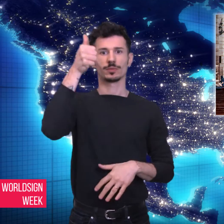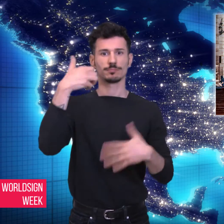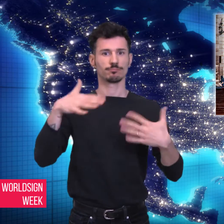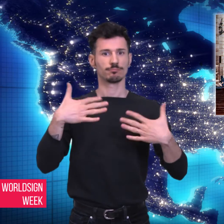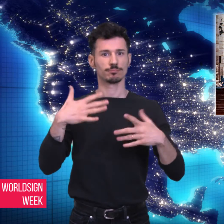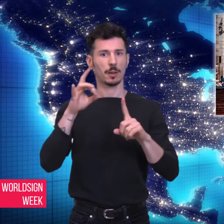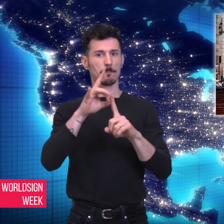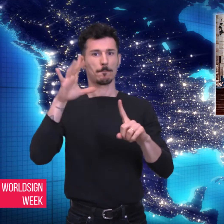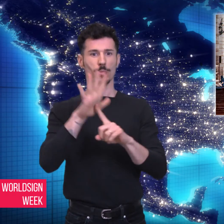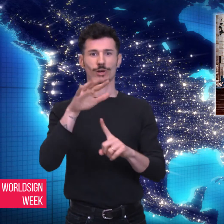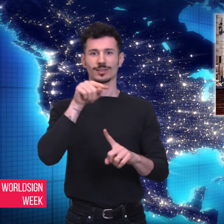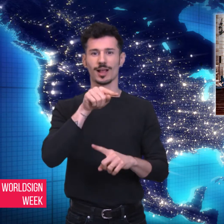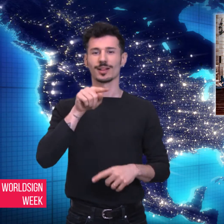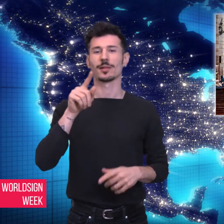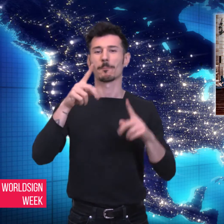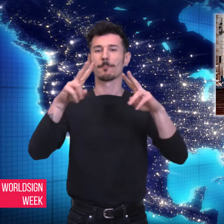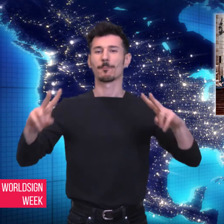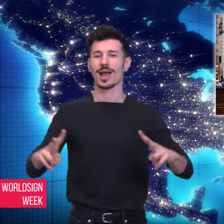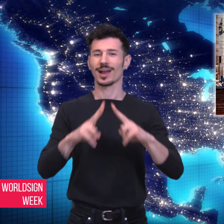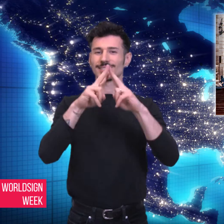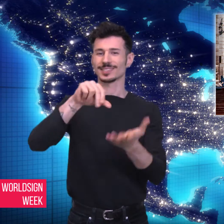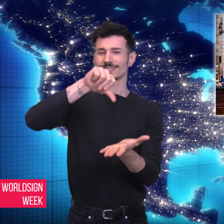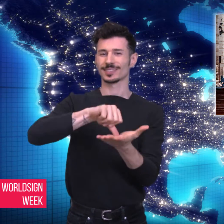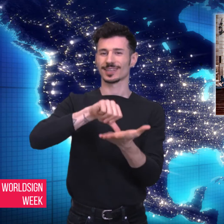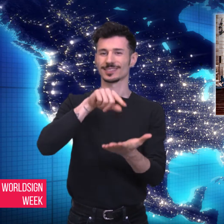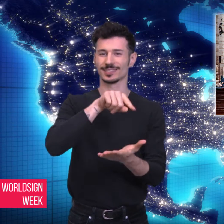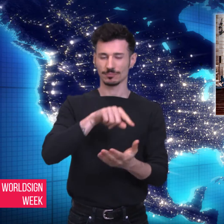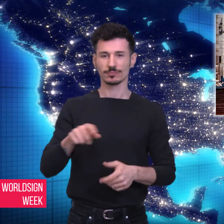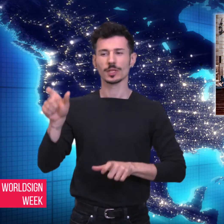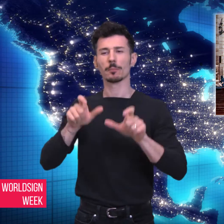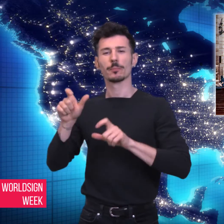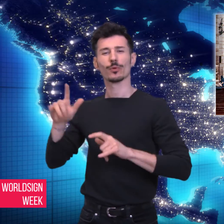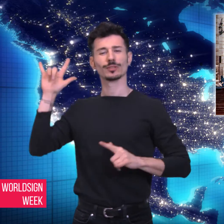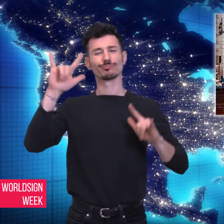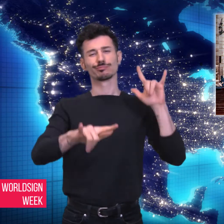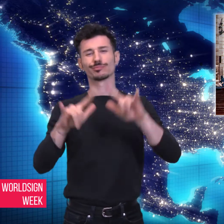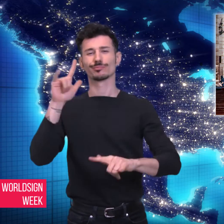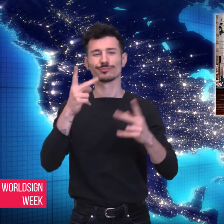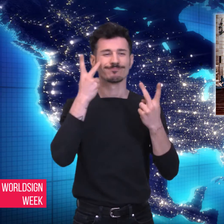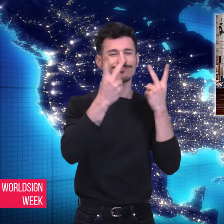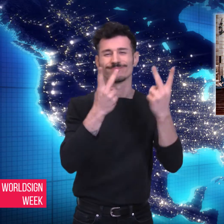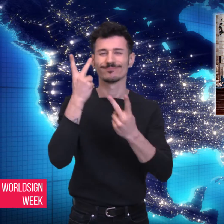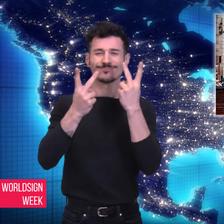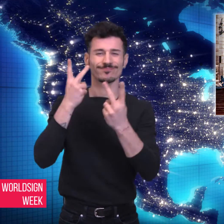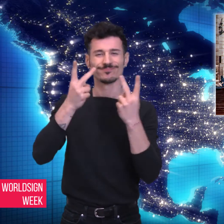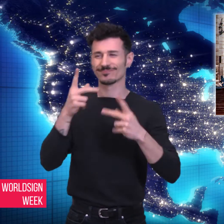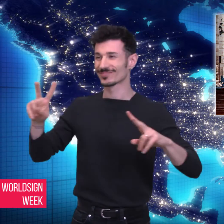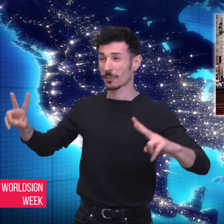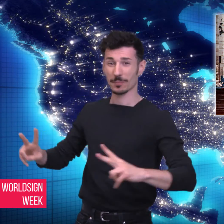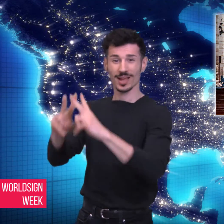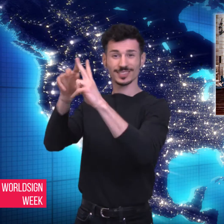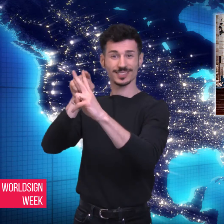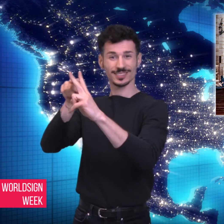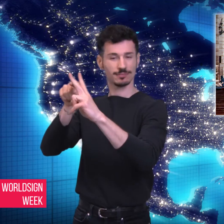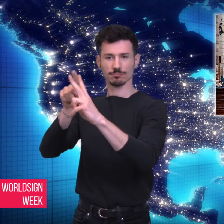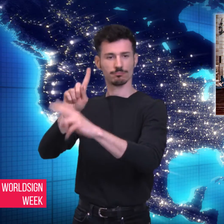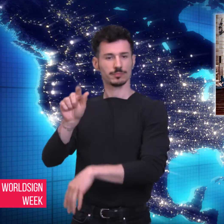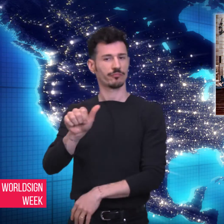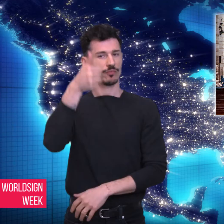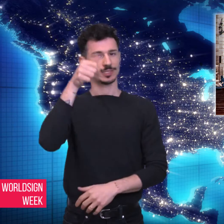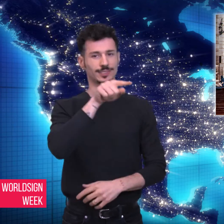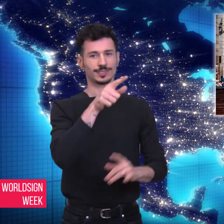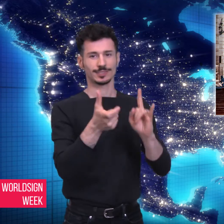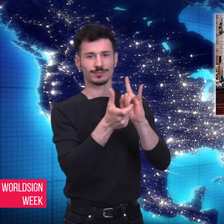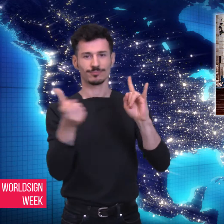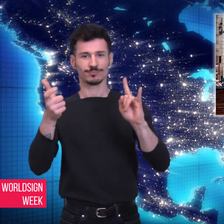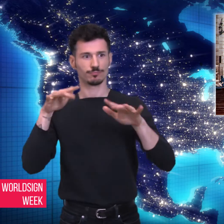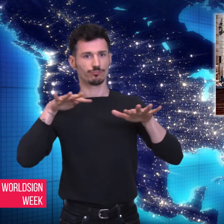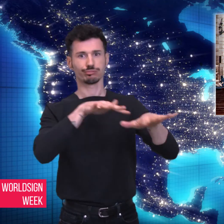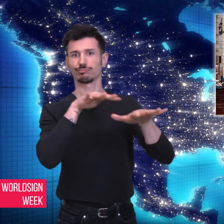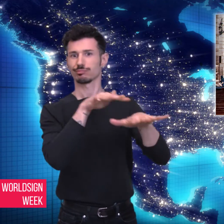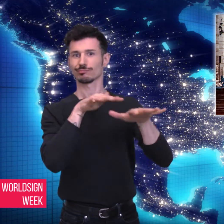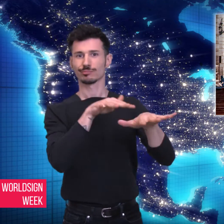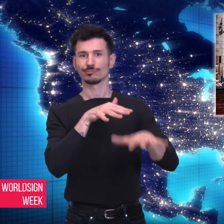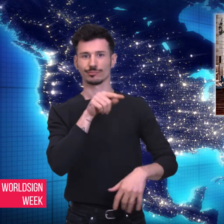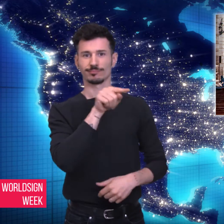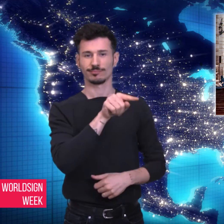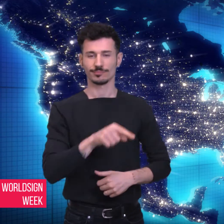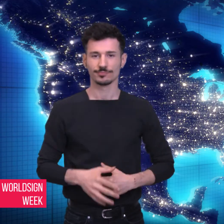in Paris, attracting even more visitors than the famous Eiffel Tower.